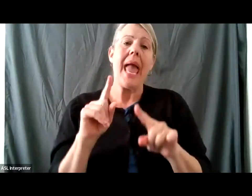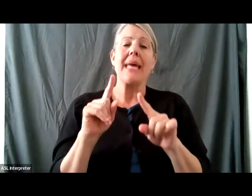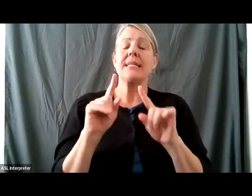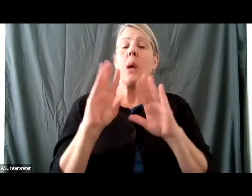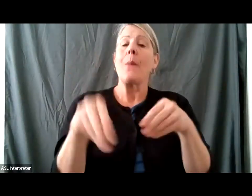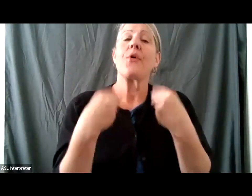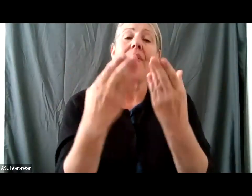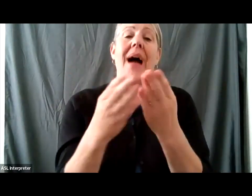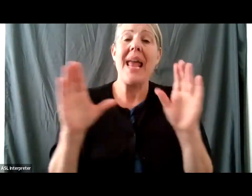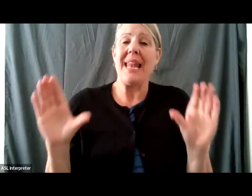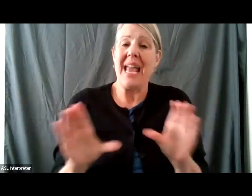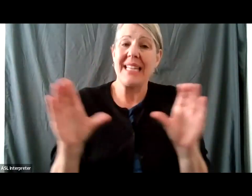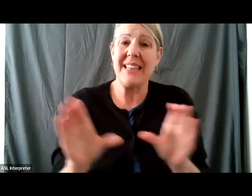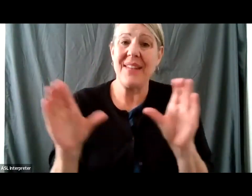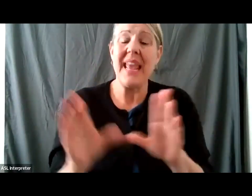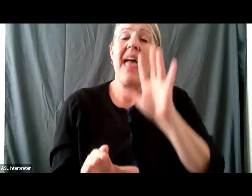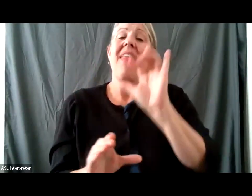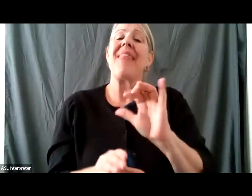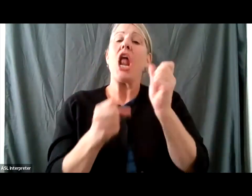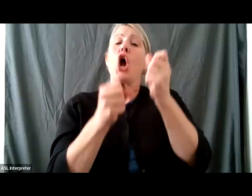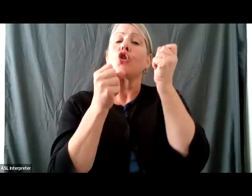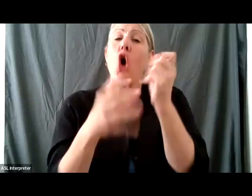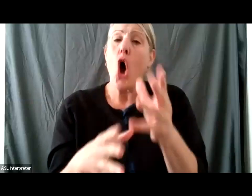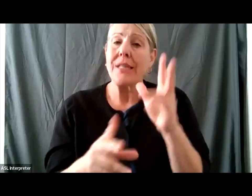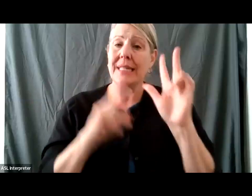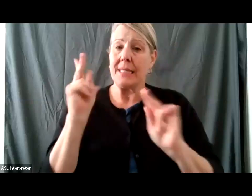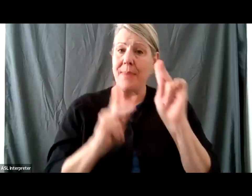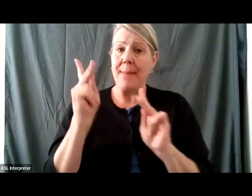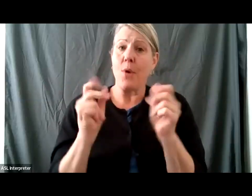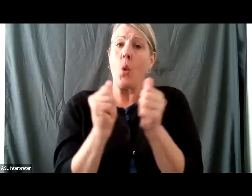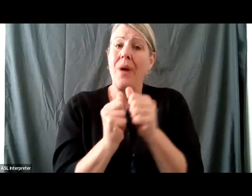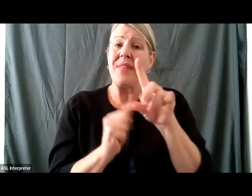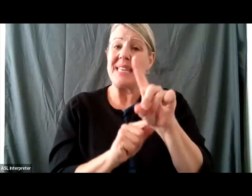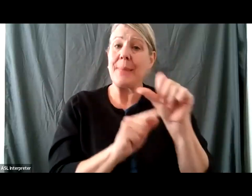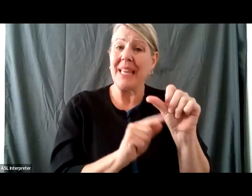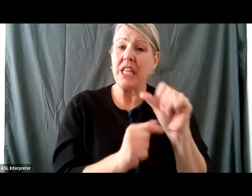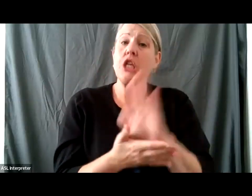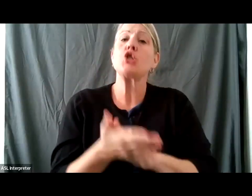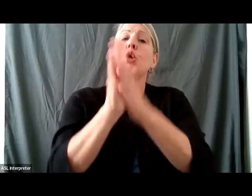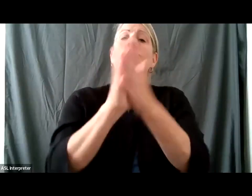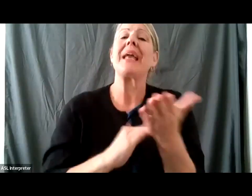in unnecessary segregation of people with disabilities. That's discrimination under this proposed section.